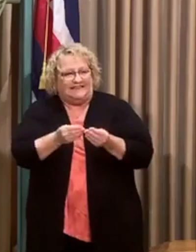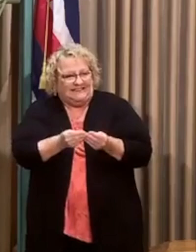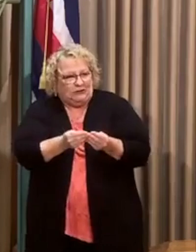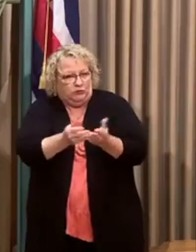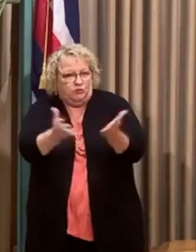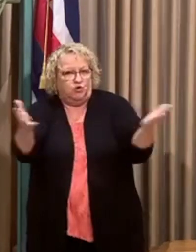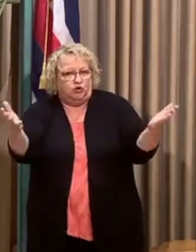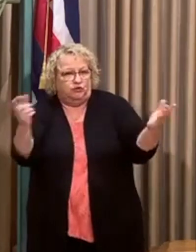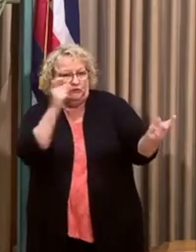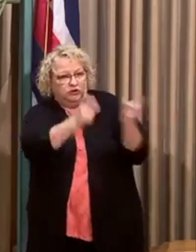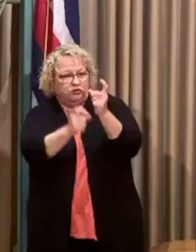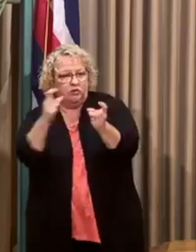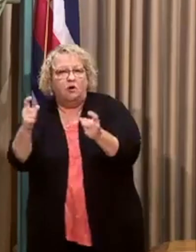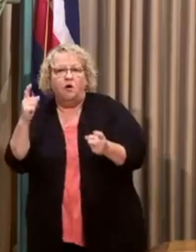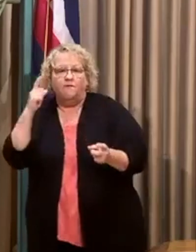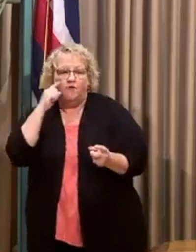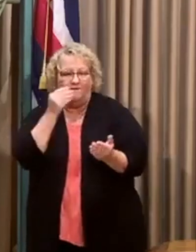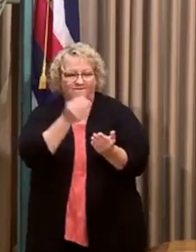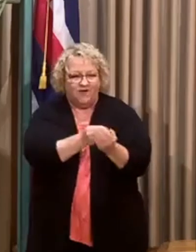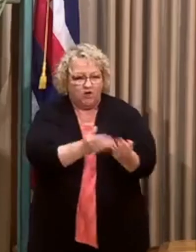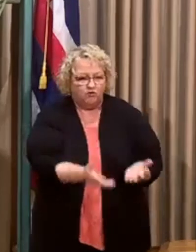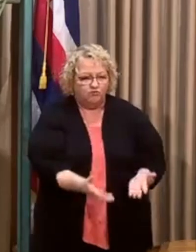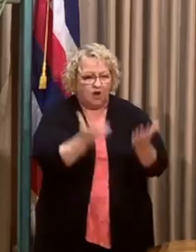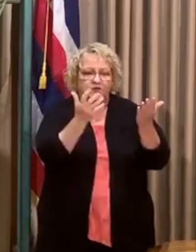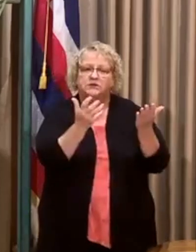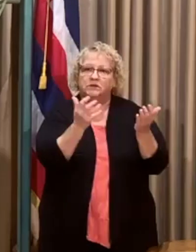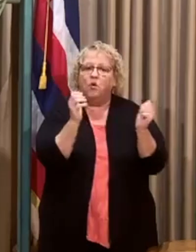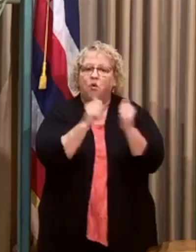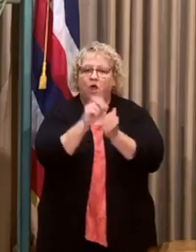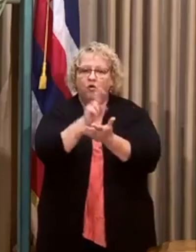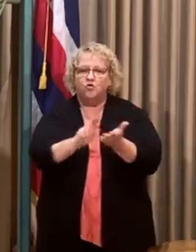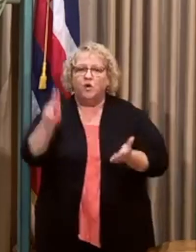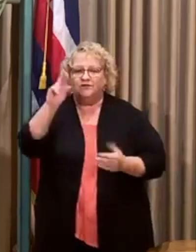For the fundraising week campaign, we had launched with the UH Foundation,